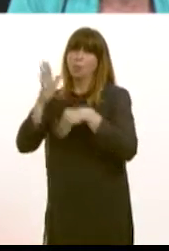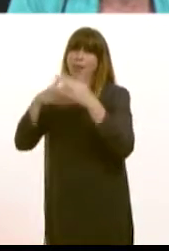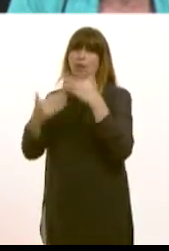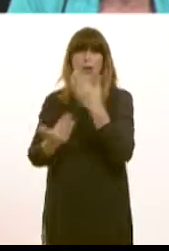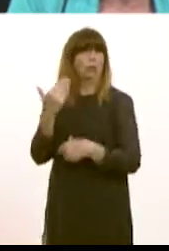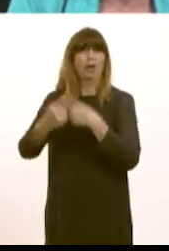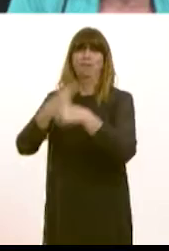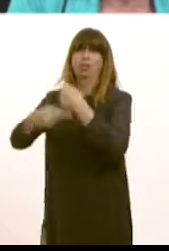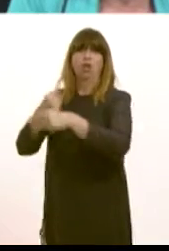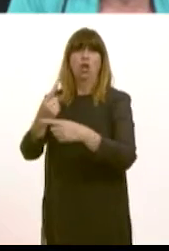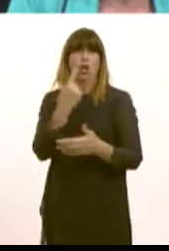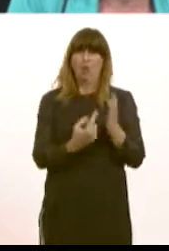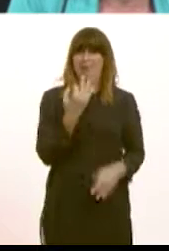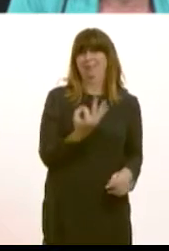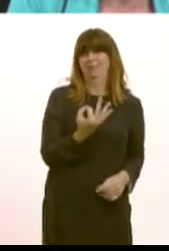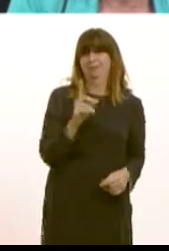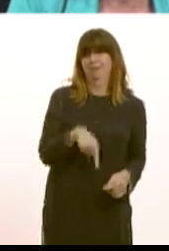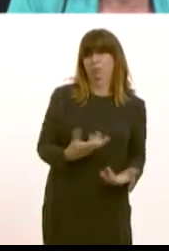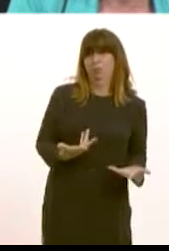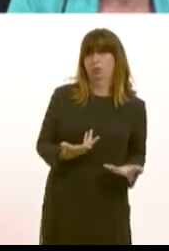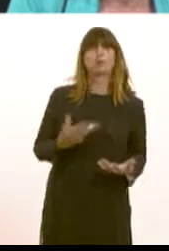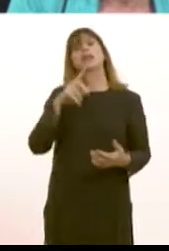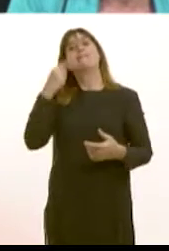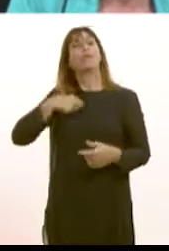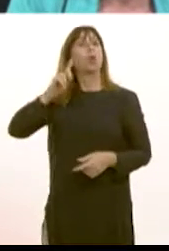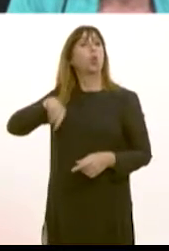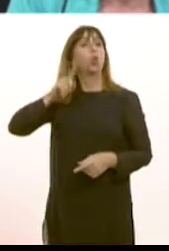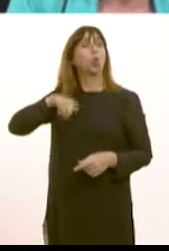The sad fact is that if we donít face up to the housing shortage and crisis, itís